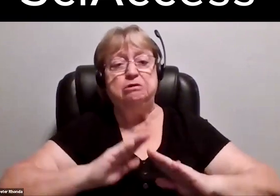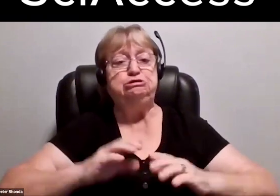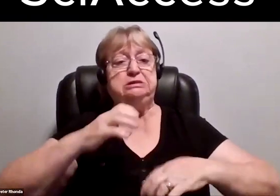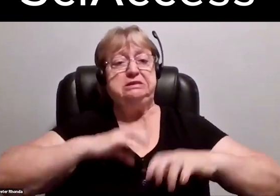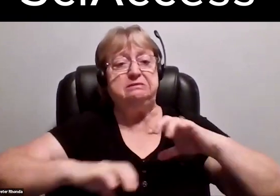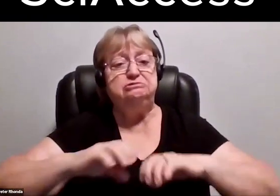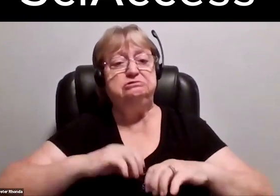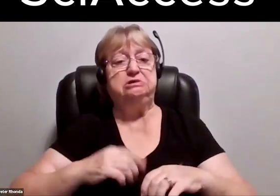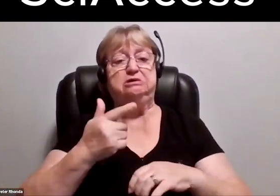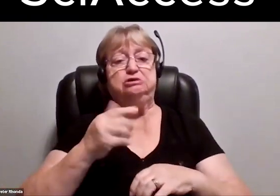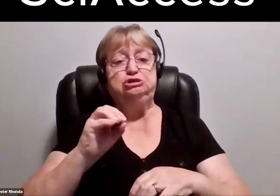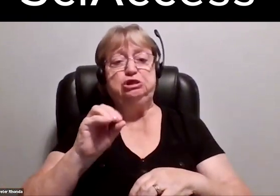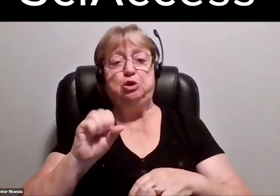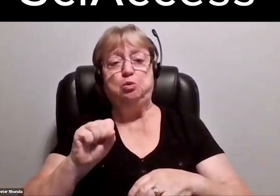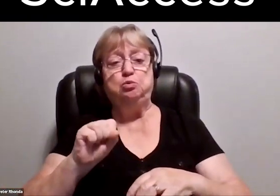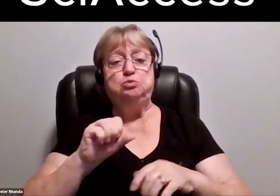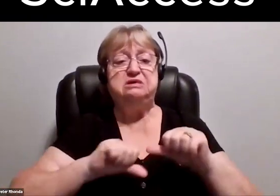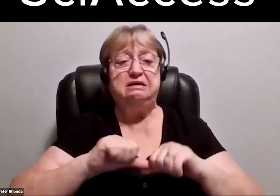computer science, science education.